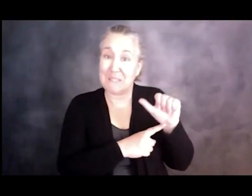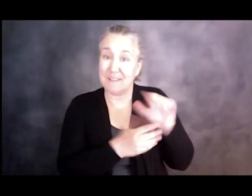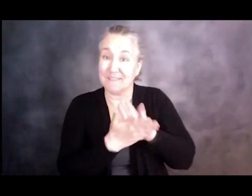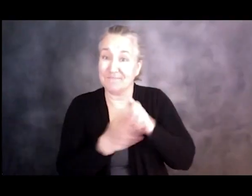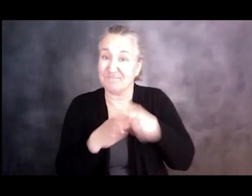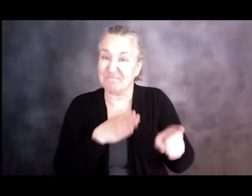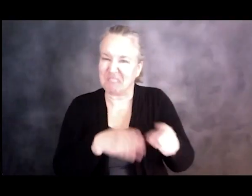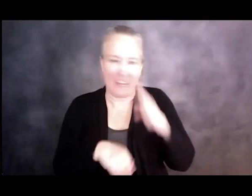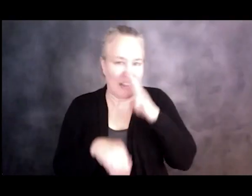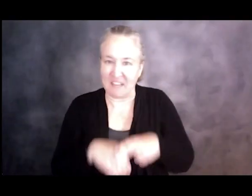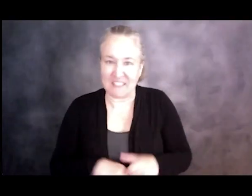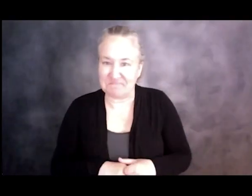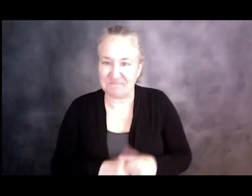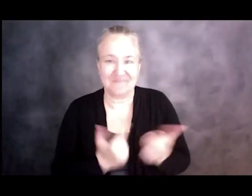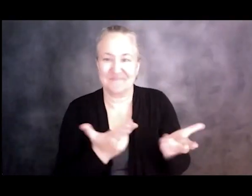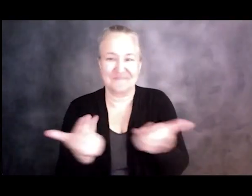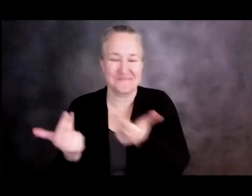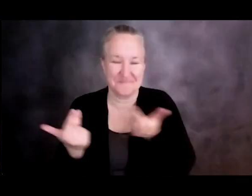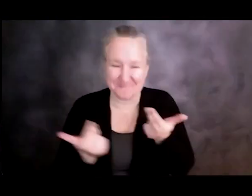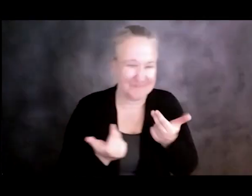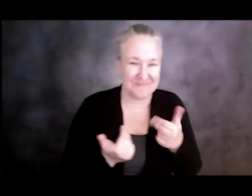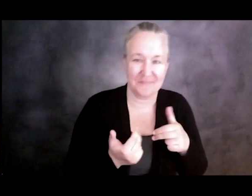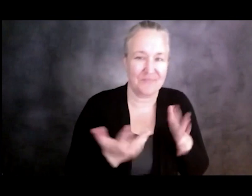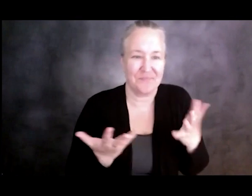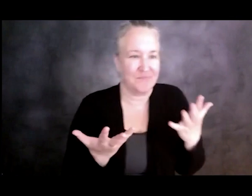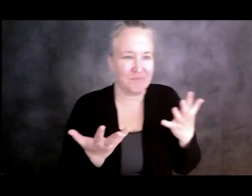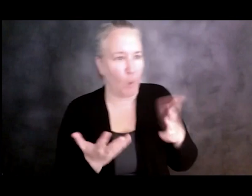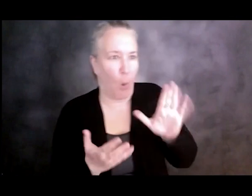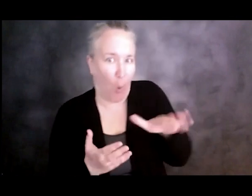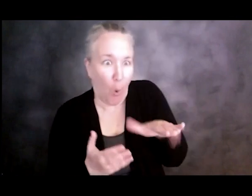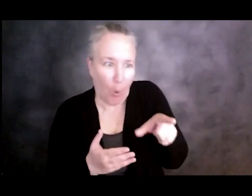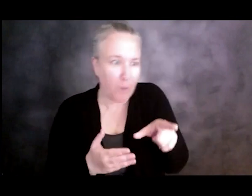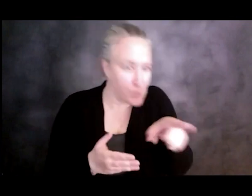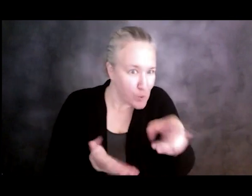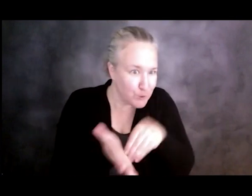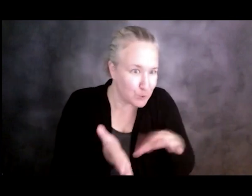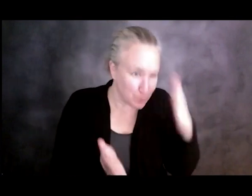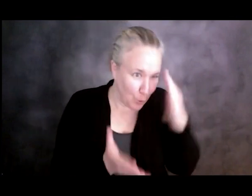Am I wrong? If there's graduate students out there, it's a lot of fun. Yeah, a lot of fun.